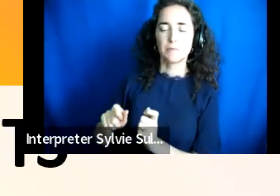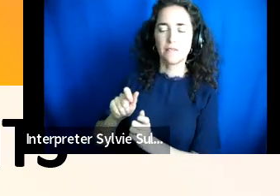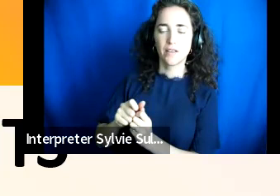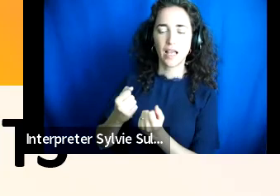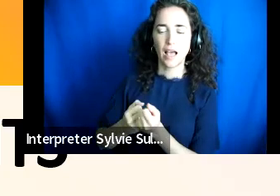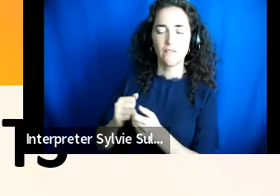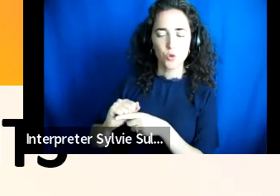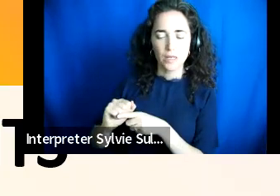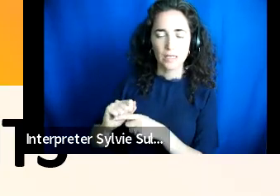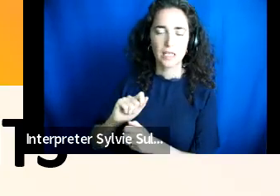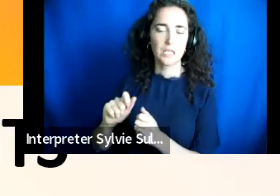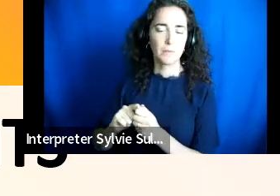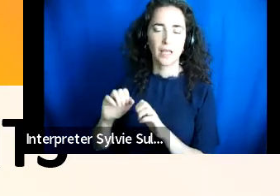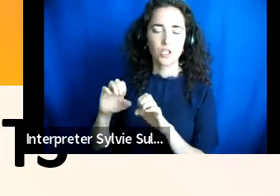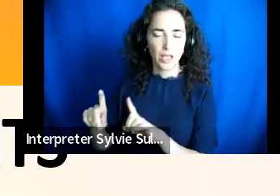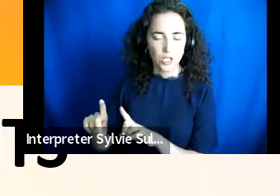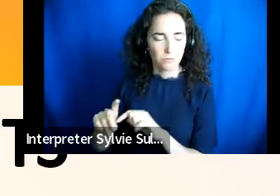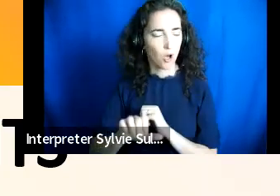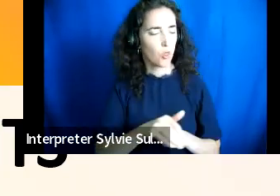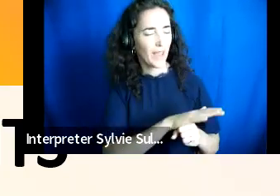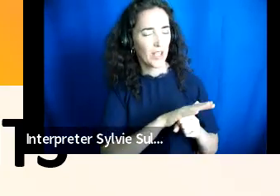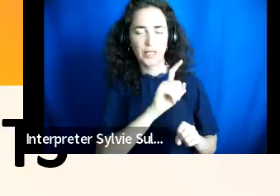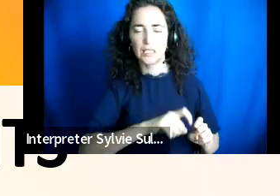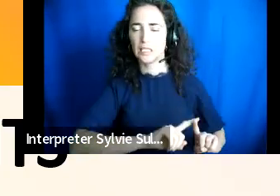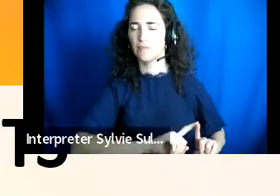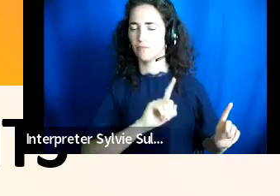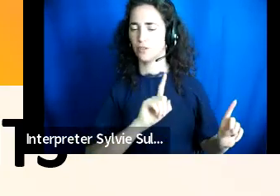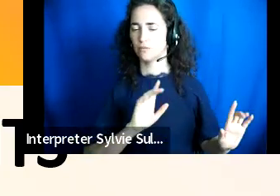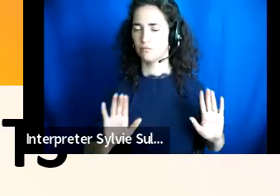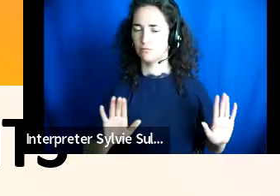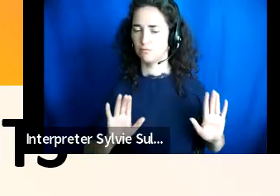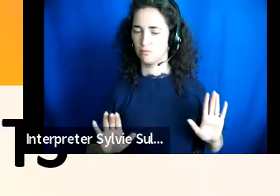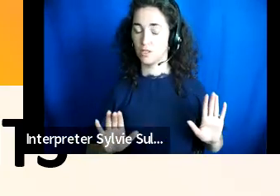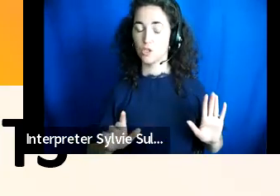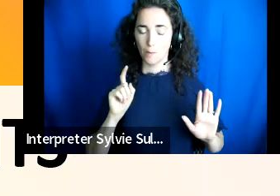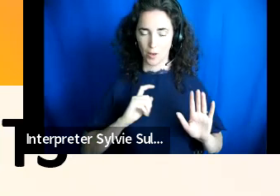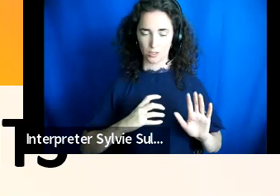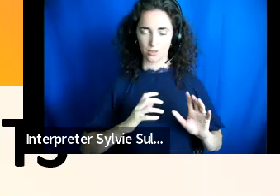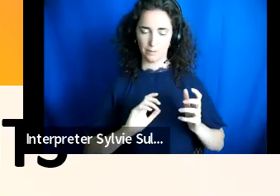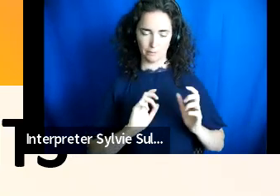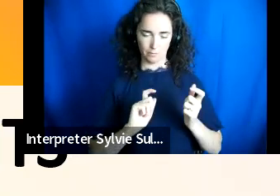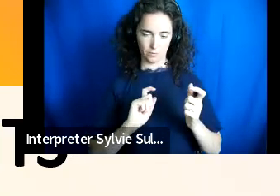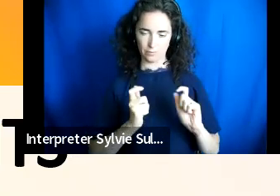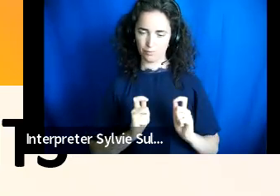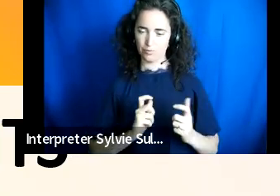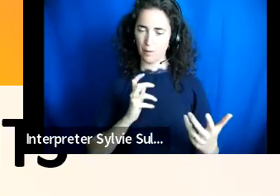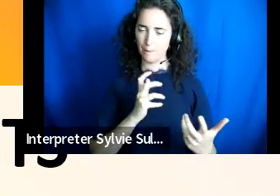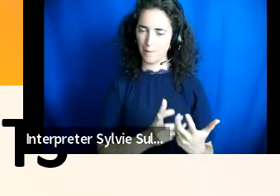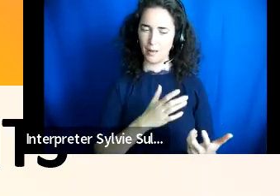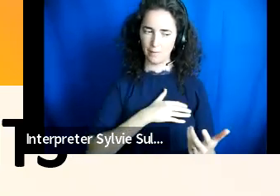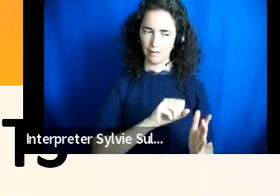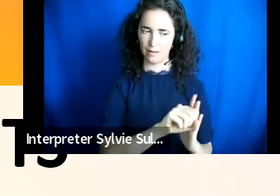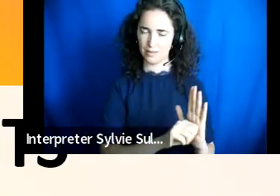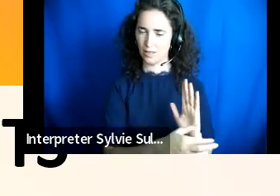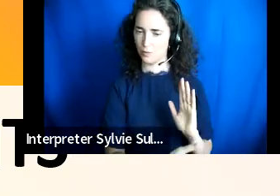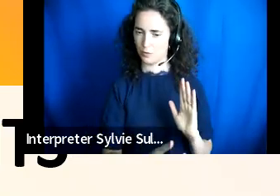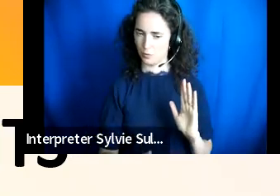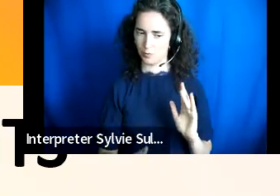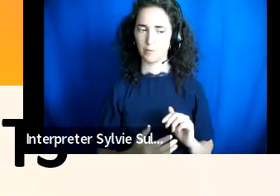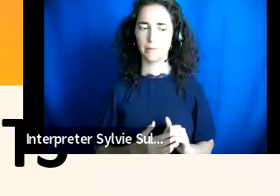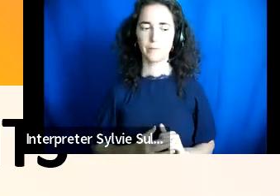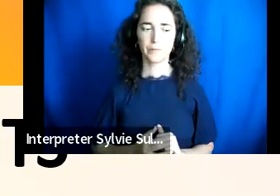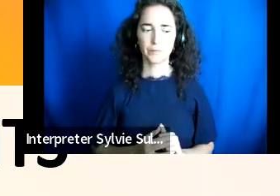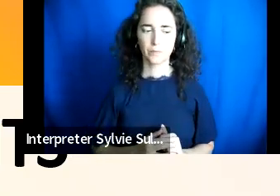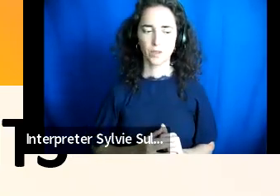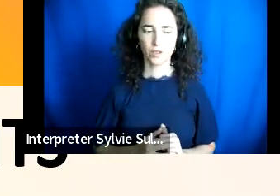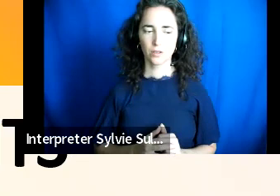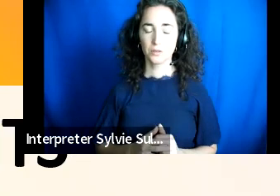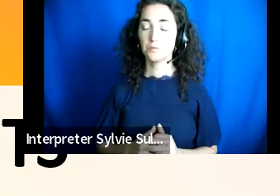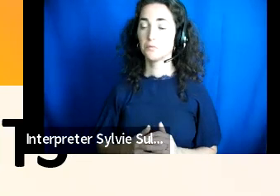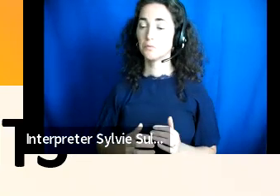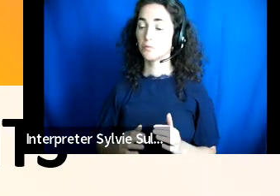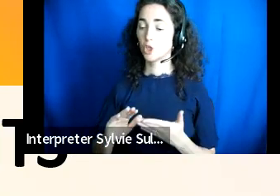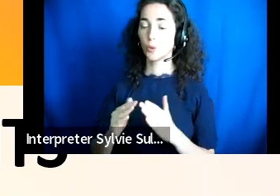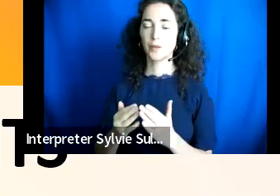Certain areas versus others I think they you know it's all tailored to where the resources in in their state What's the what's the desire from the the community in their State?